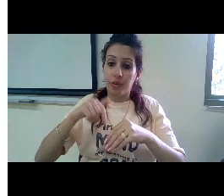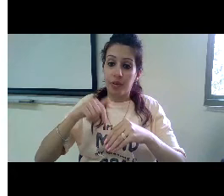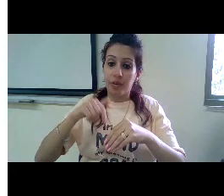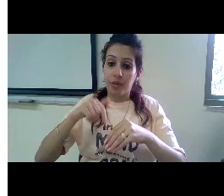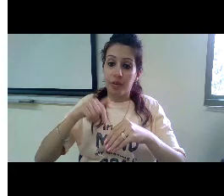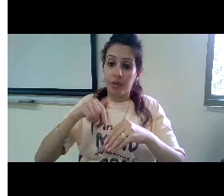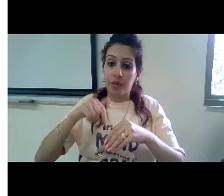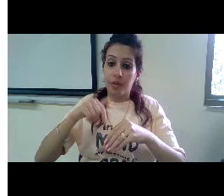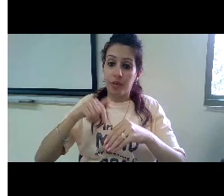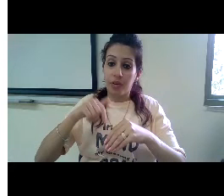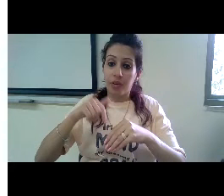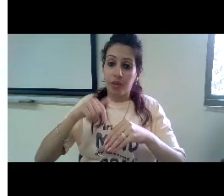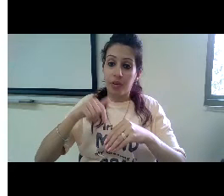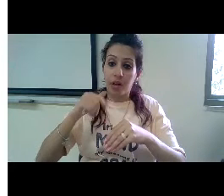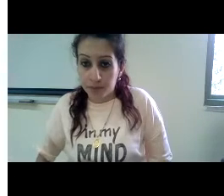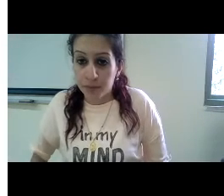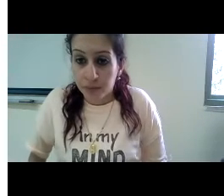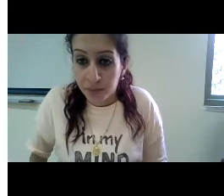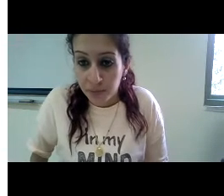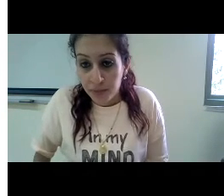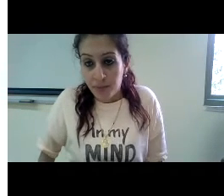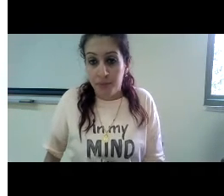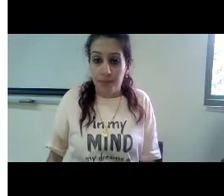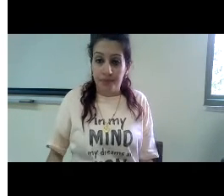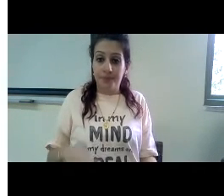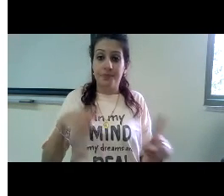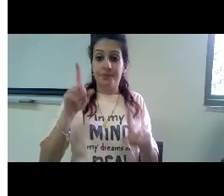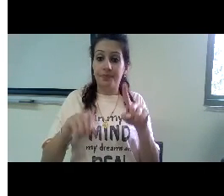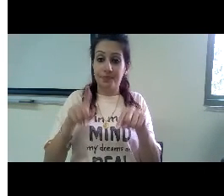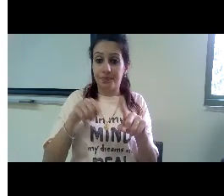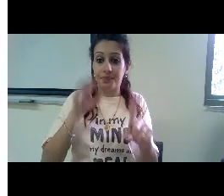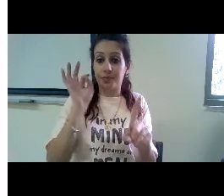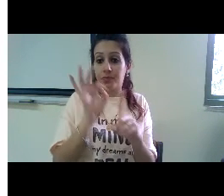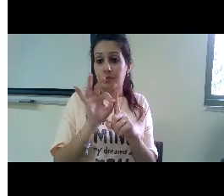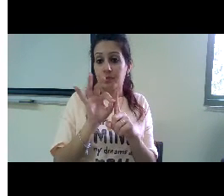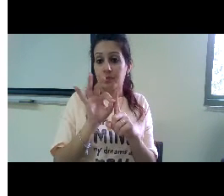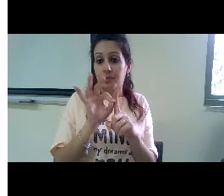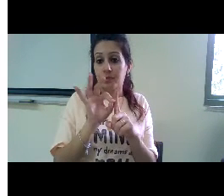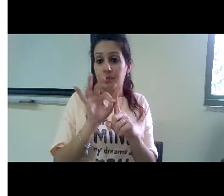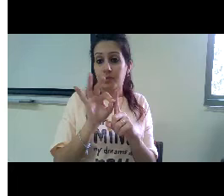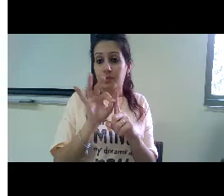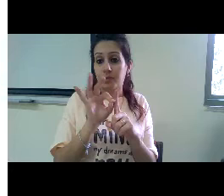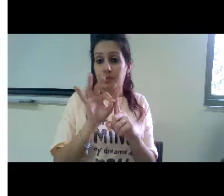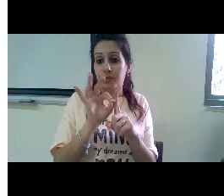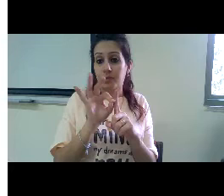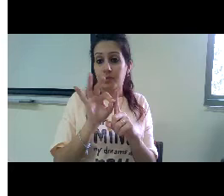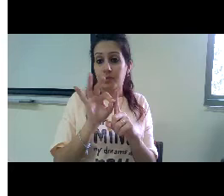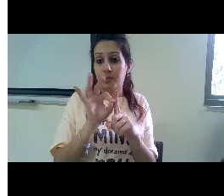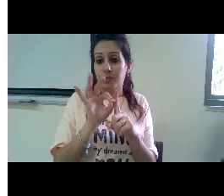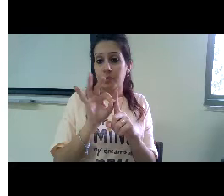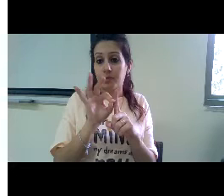division of tasks between the home and the school. We have to agree on what we mean by basics.